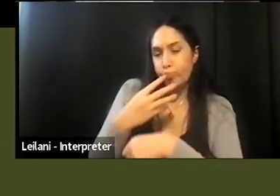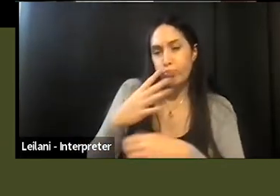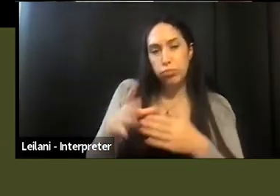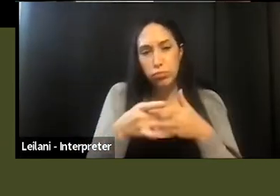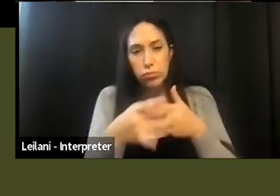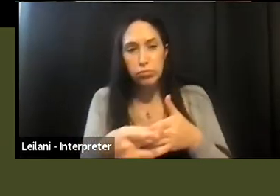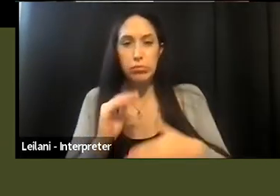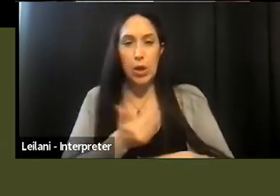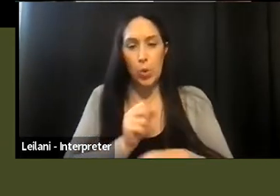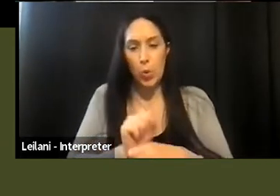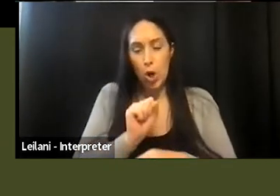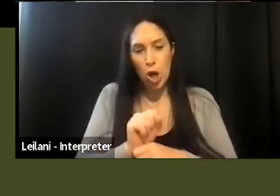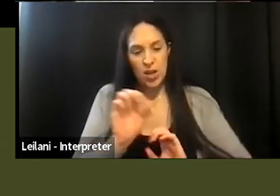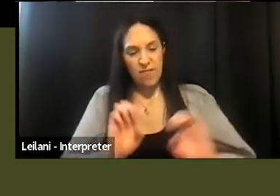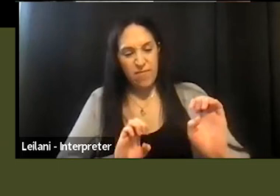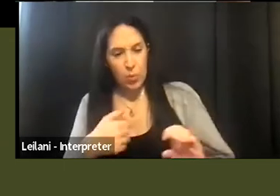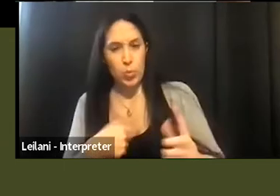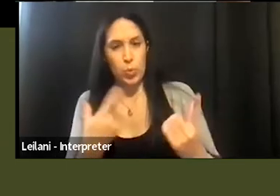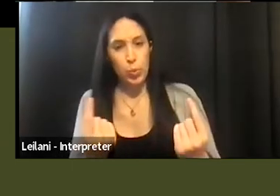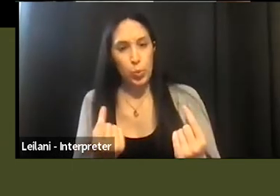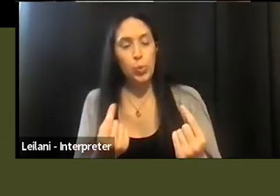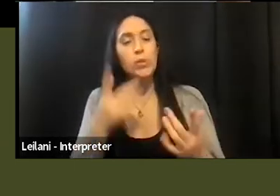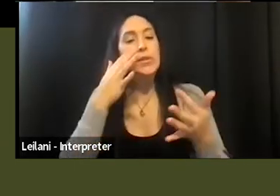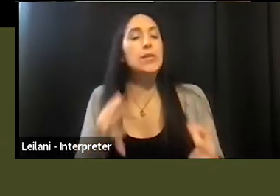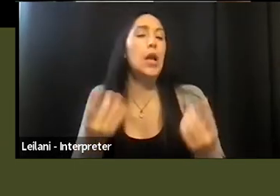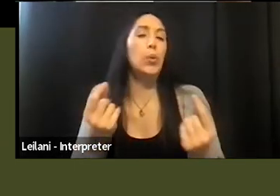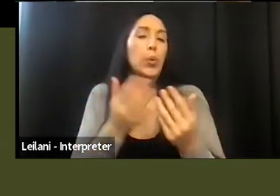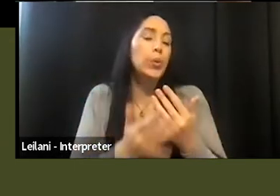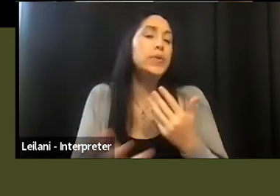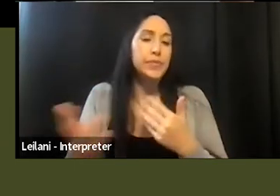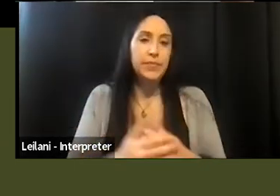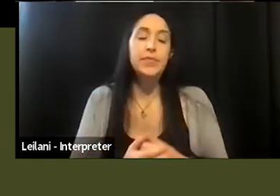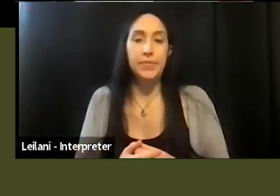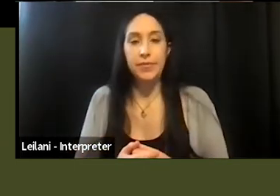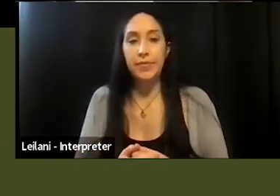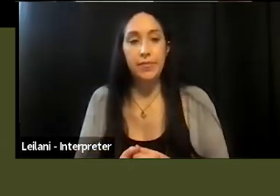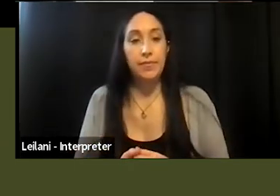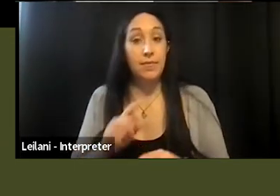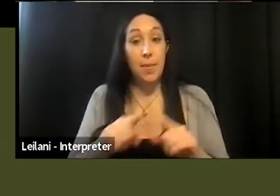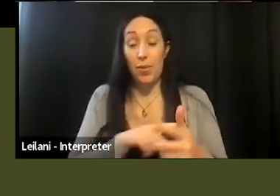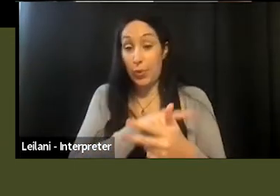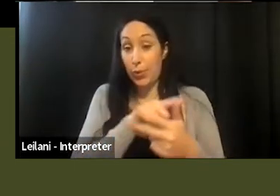and help us decide what we wanna do moving forward. But all three of them were instrumental